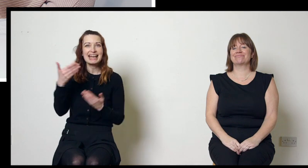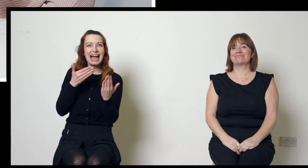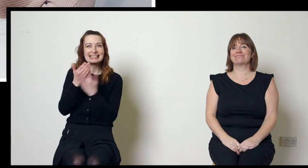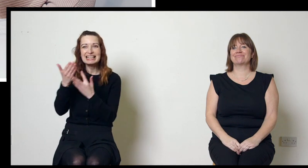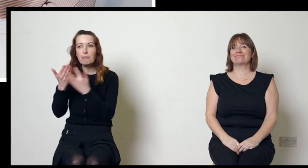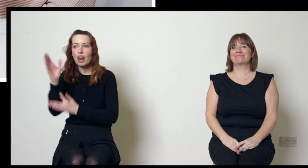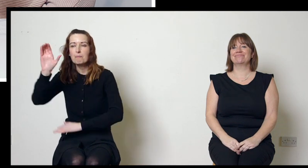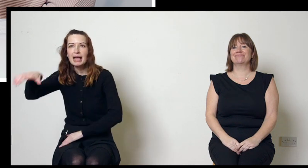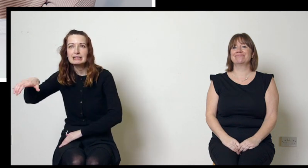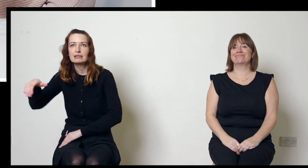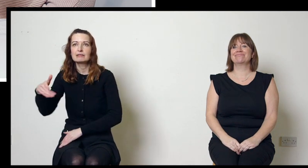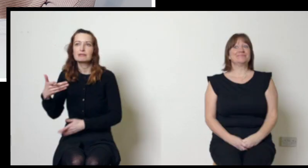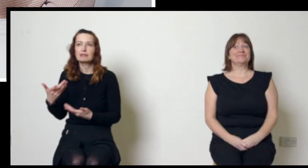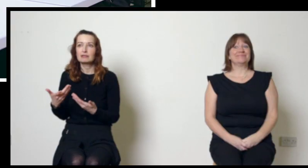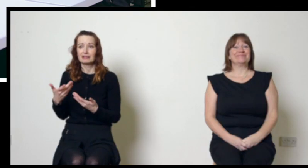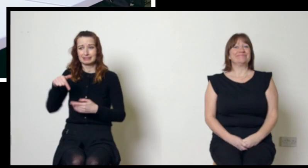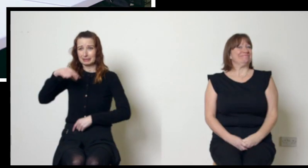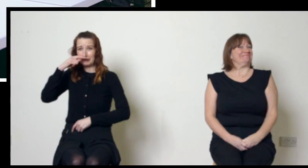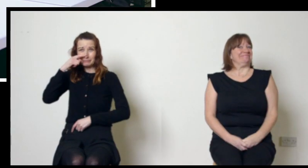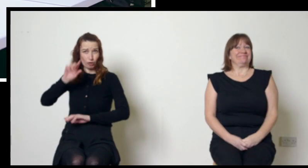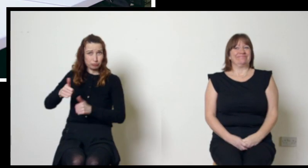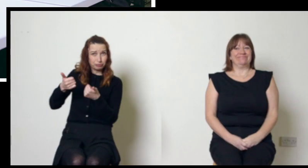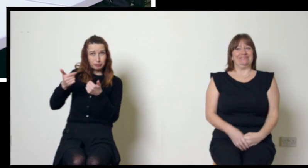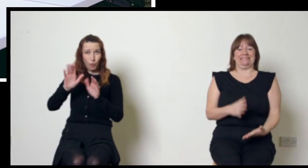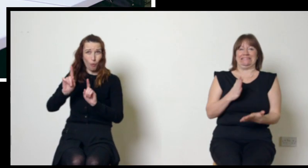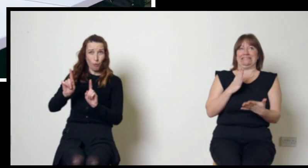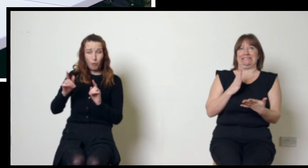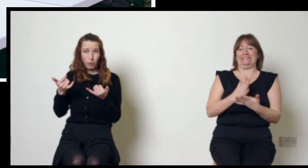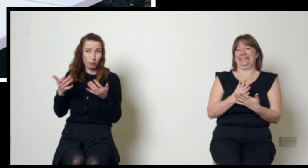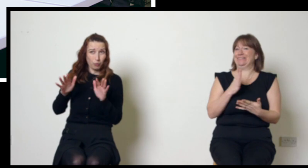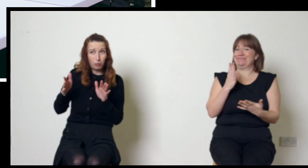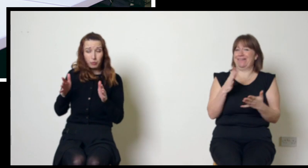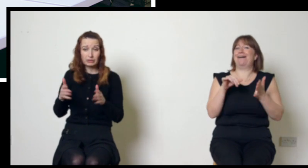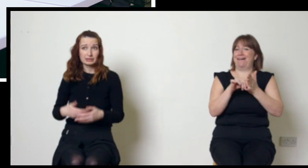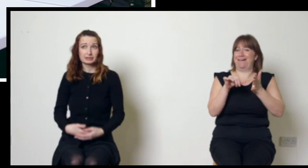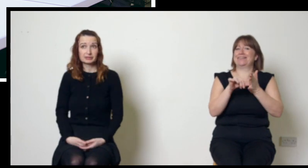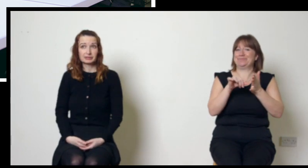Have we found that here in Peterborough? Go on Charley! it's tricky. Interesting, right?